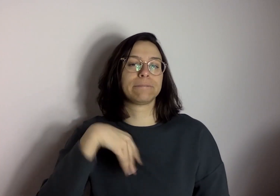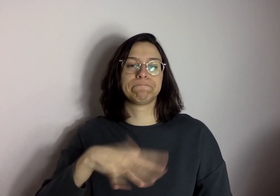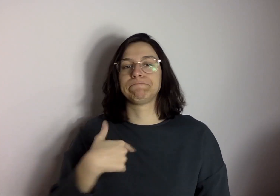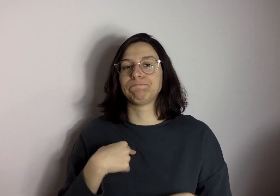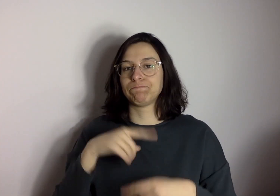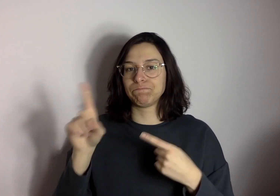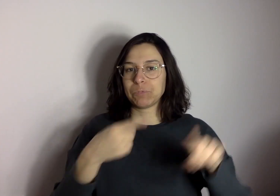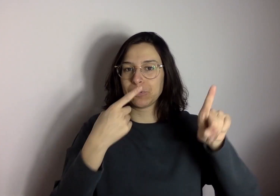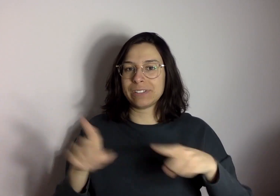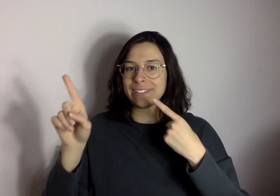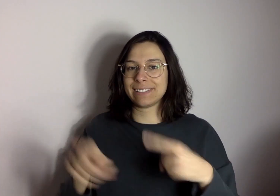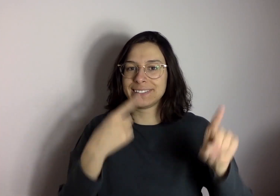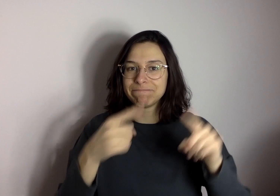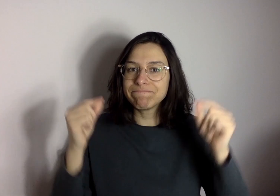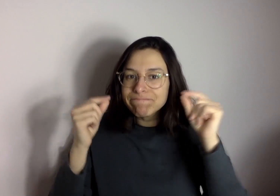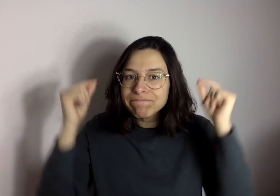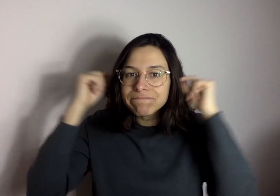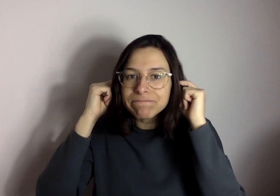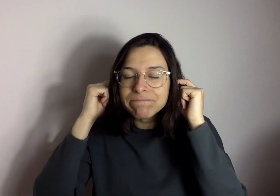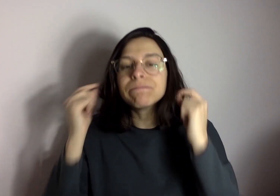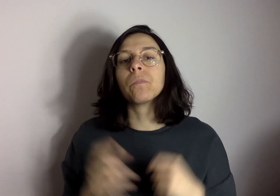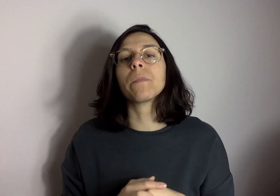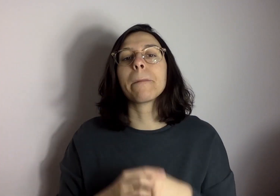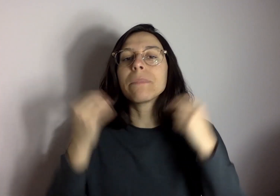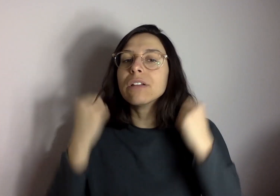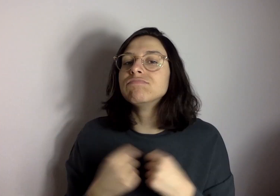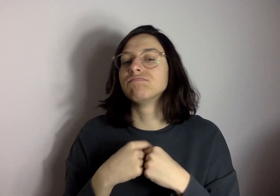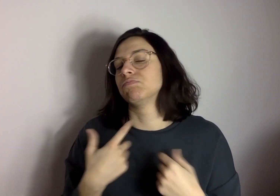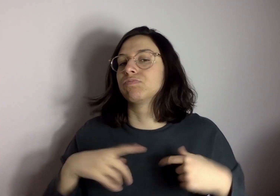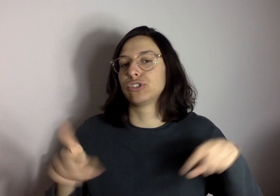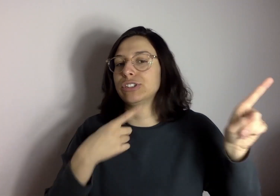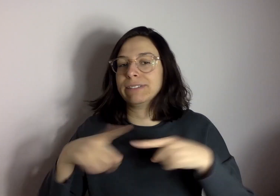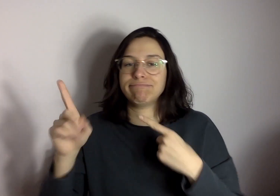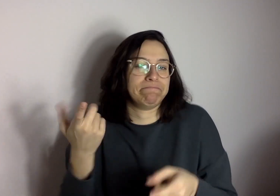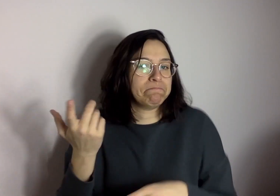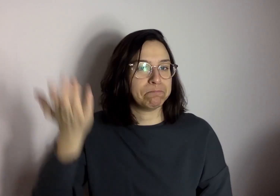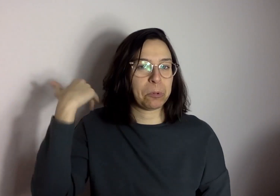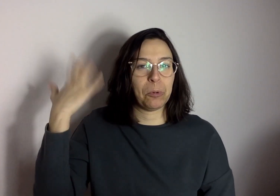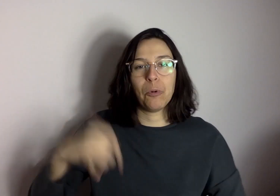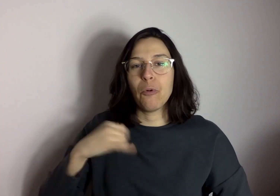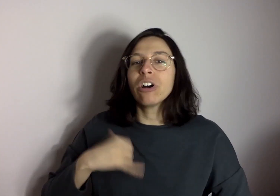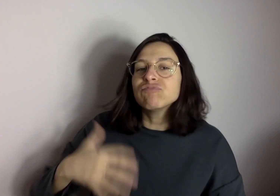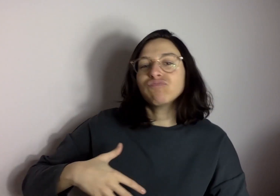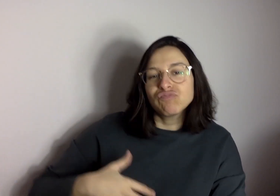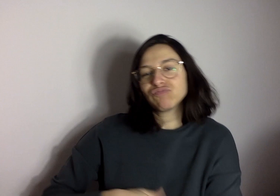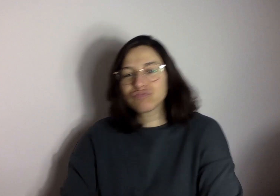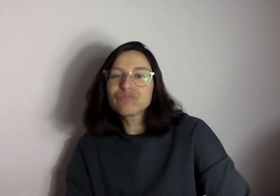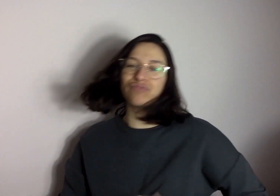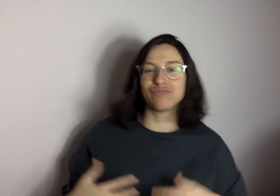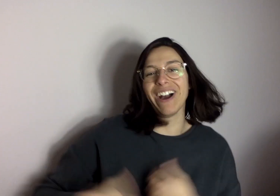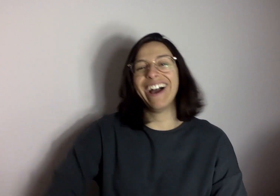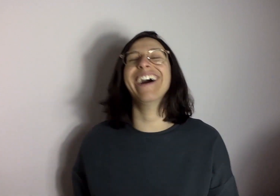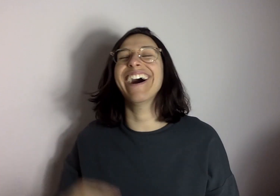Or one time back in the day I was listening to music